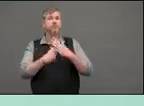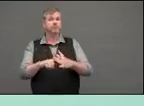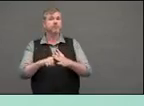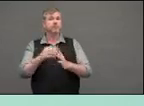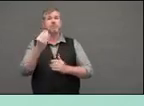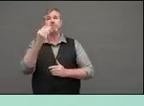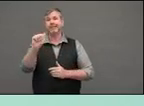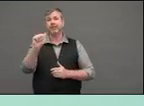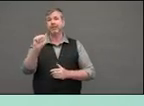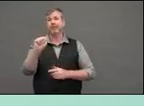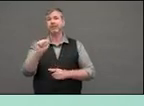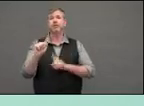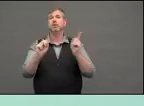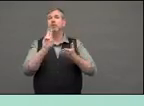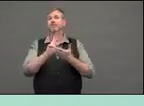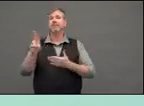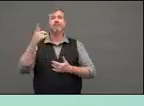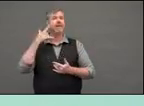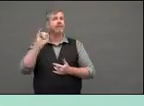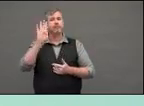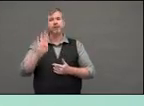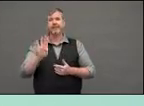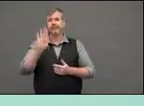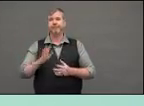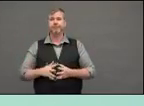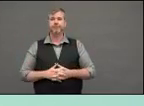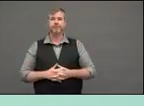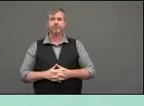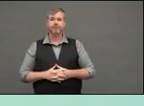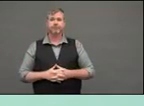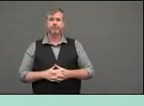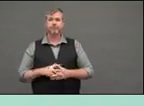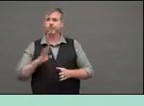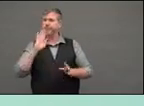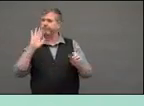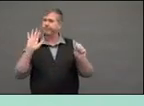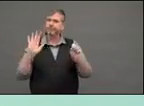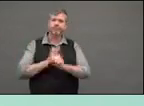style of learning um for me you know getting assimilated to a different